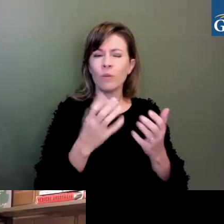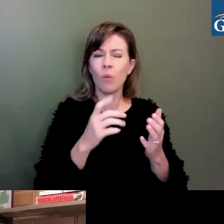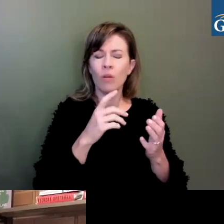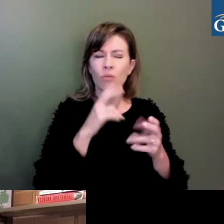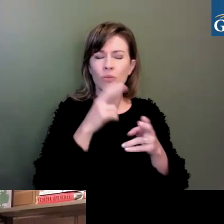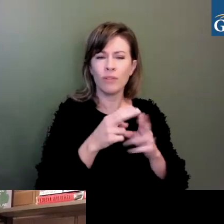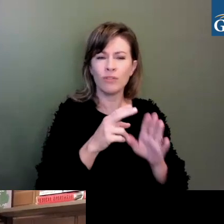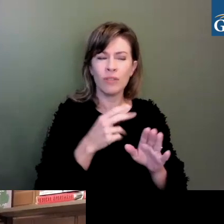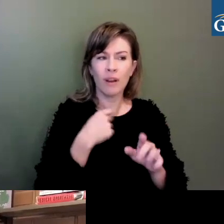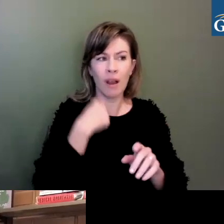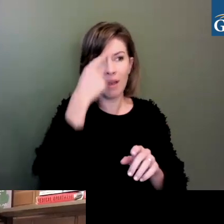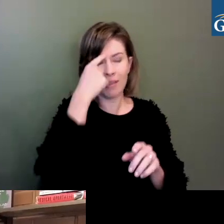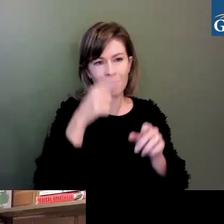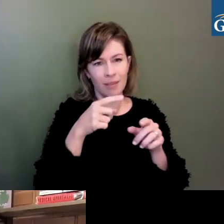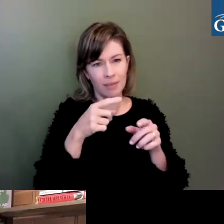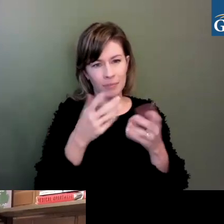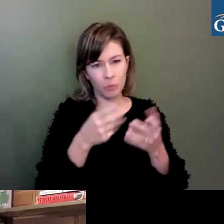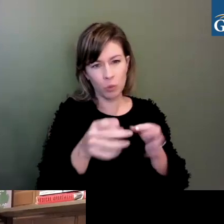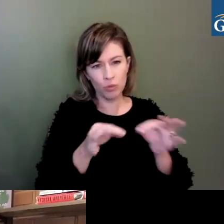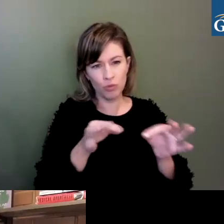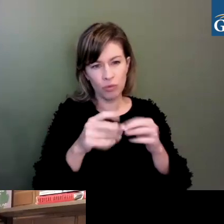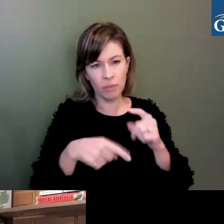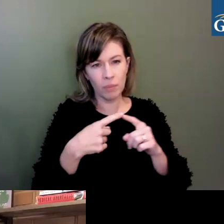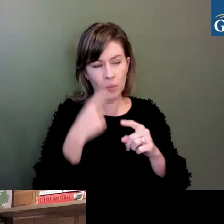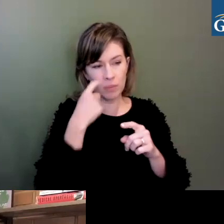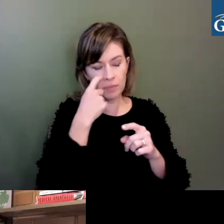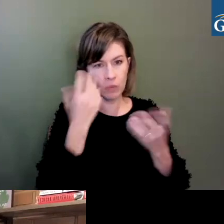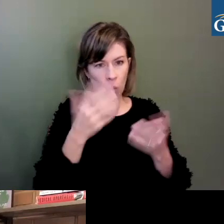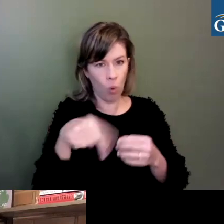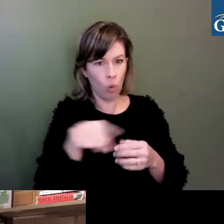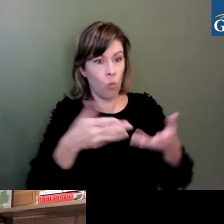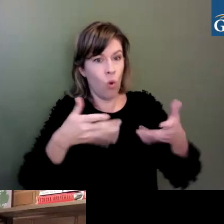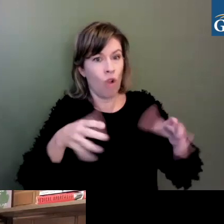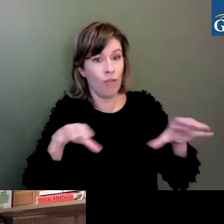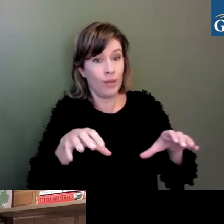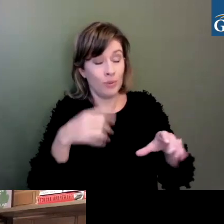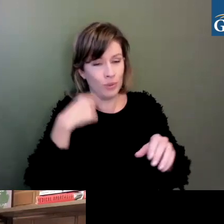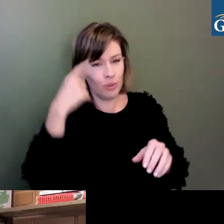describing some of the things that you're already doing, I think we also need to acknowledge the fact that some